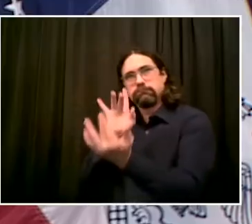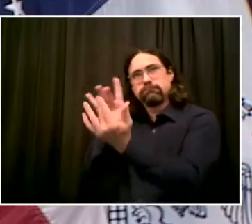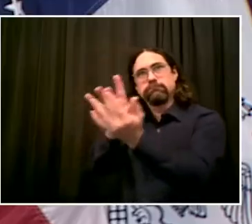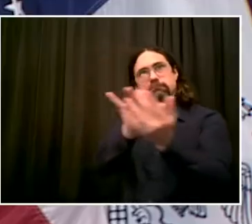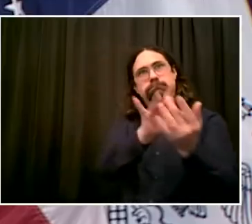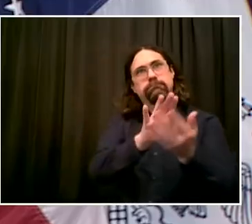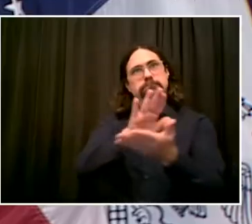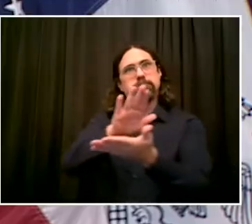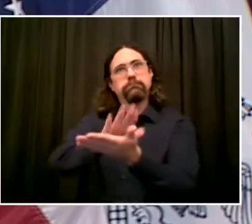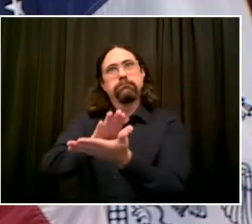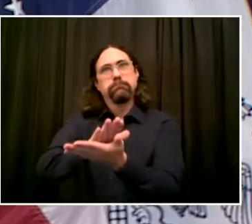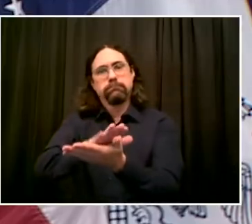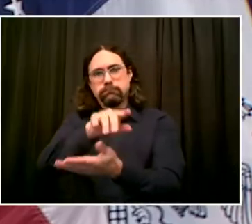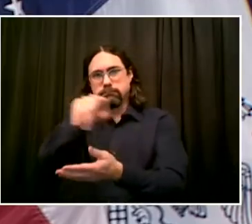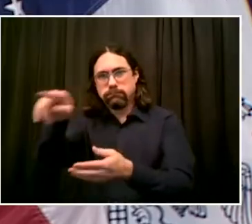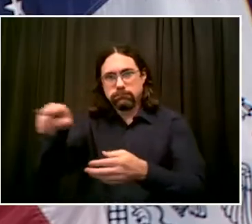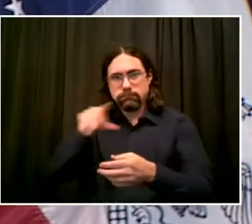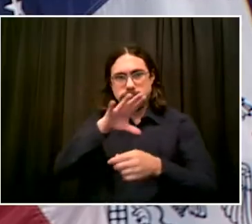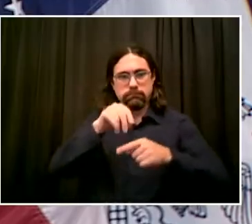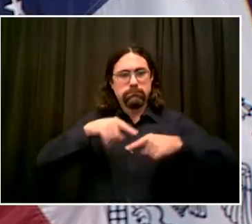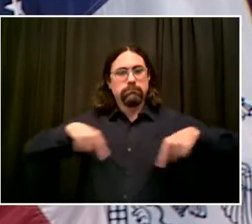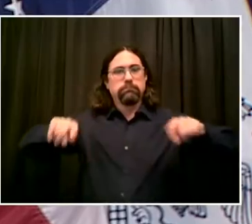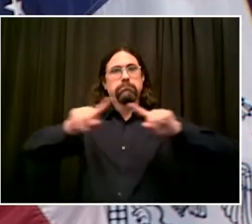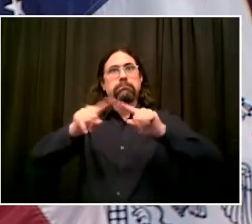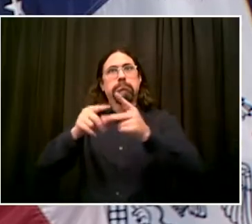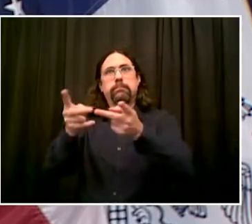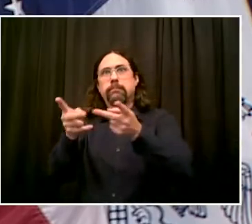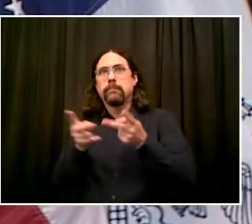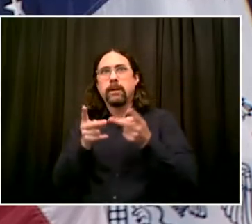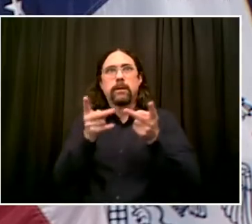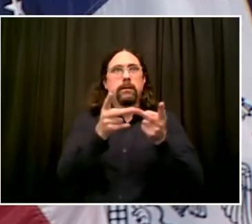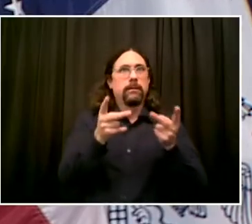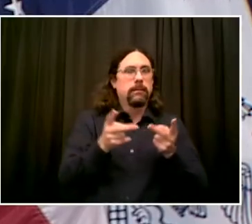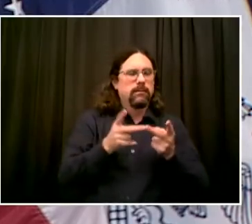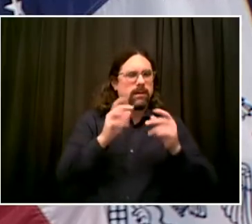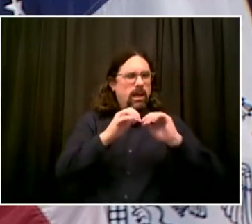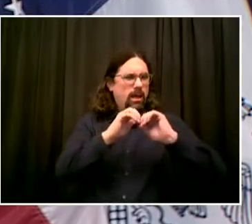WE ARE BUILDING OUT A PROGRAM THAT WILL SERVE